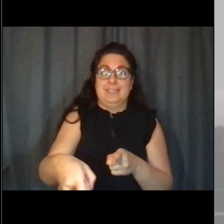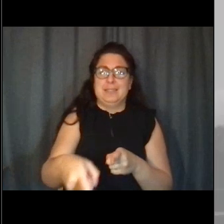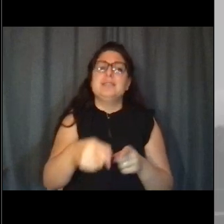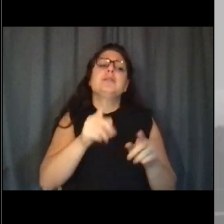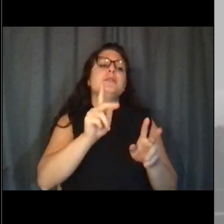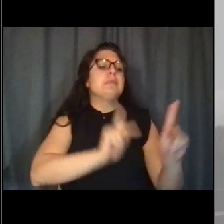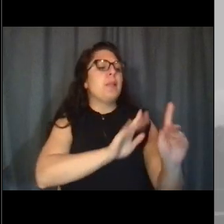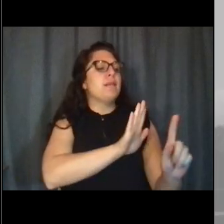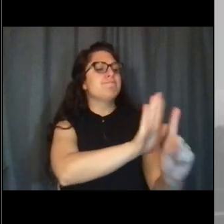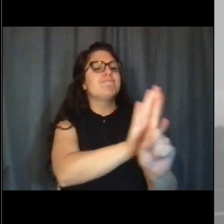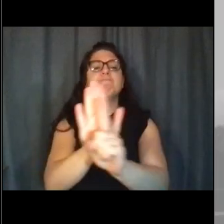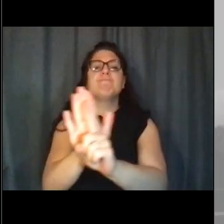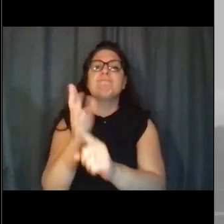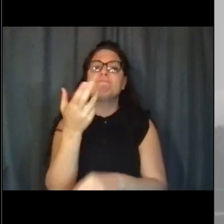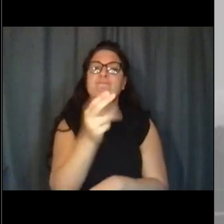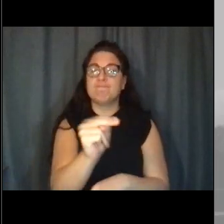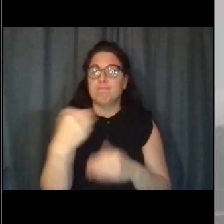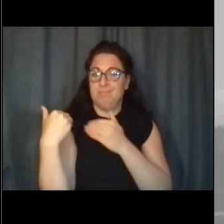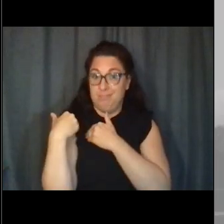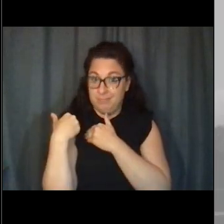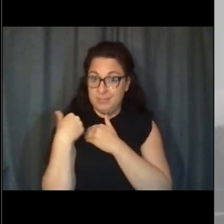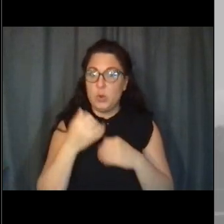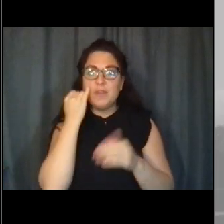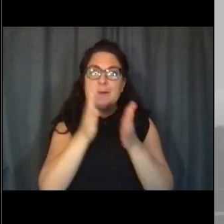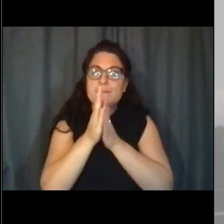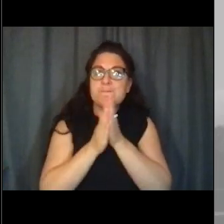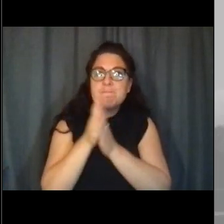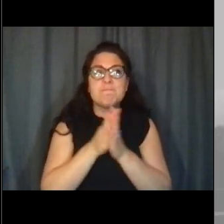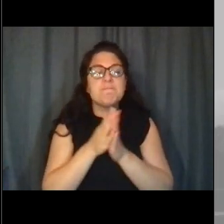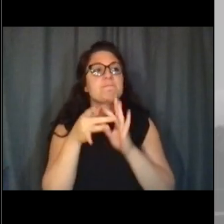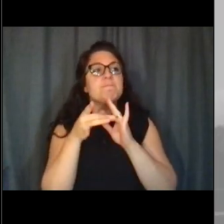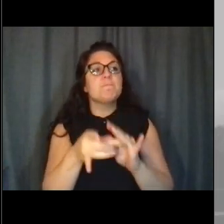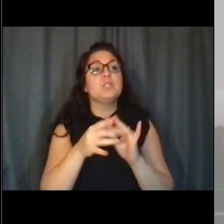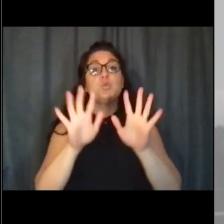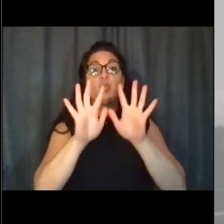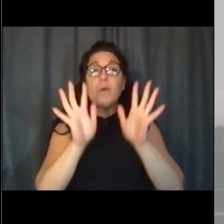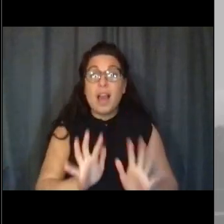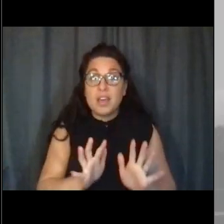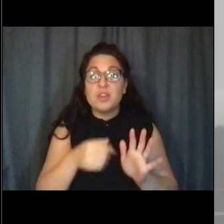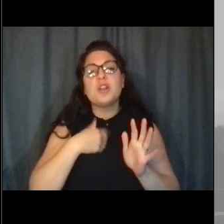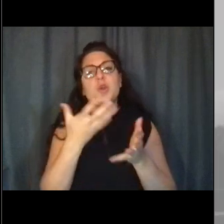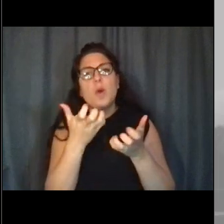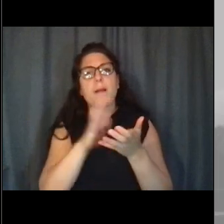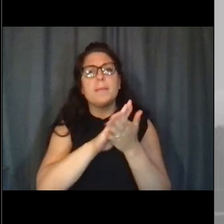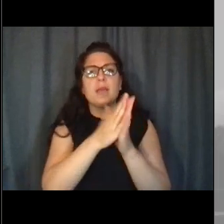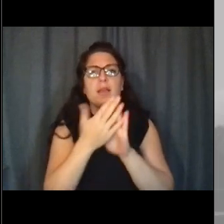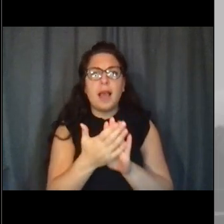So if you're passionate about the weather and being a meteorologist, is something that's really interesting to you absolutely go for it.